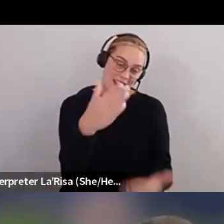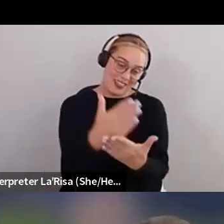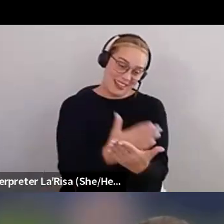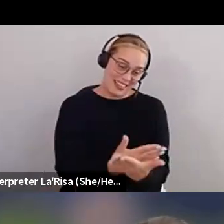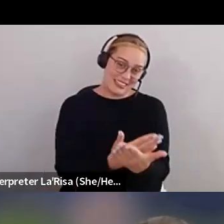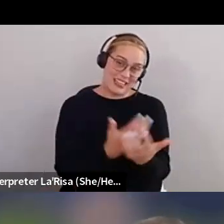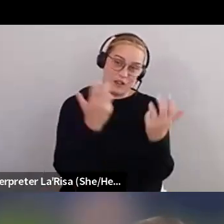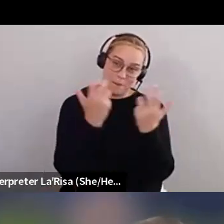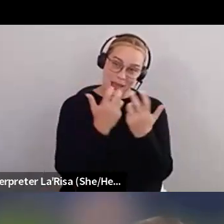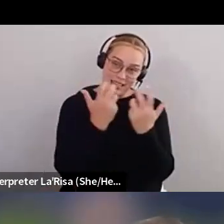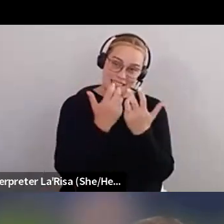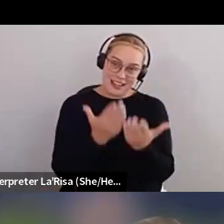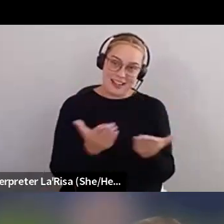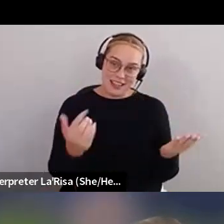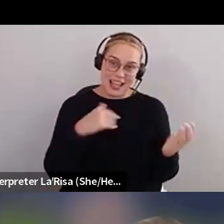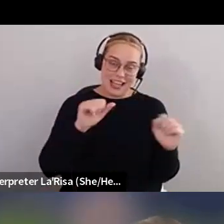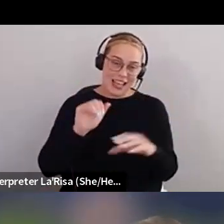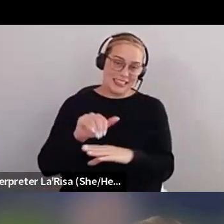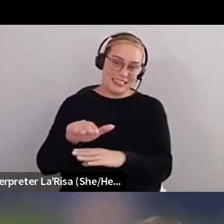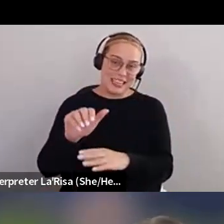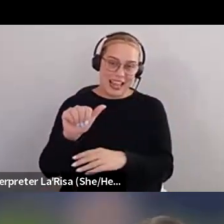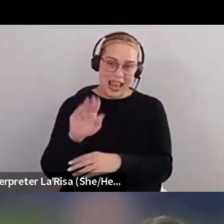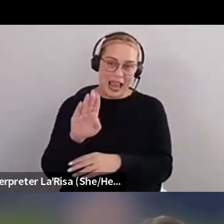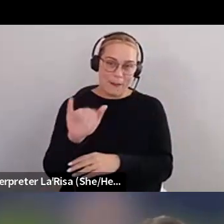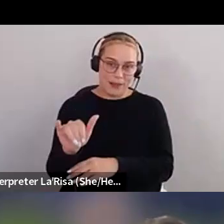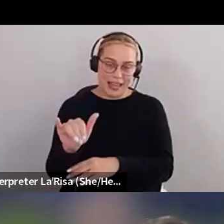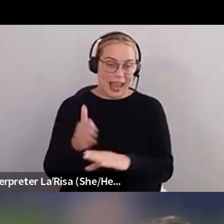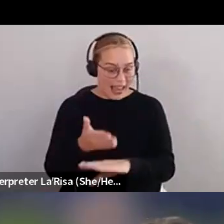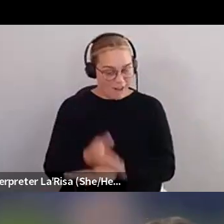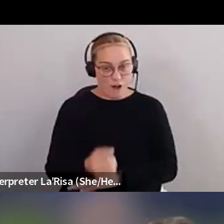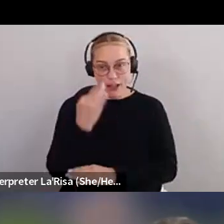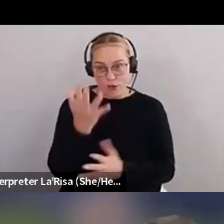scarier, but has an ending that just wrenches you out. It's